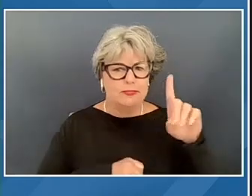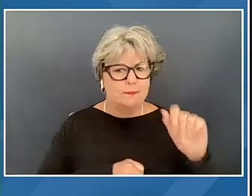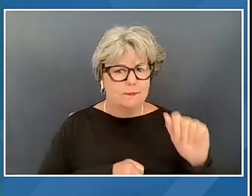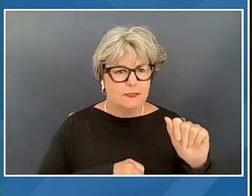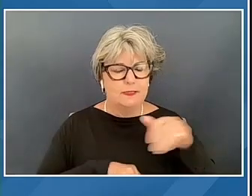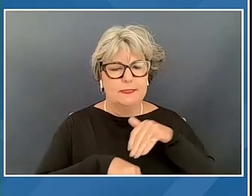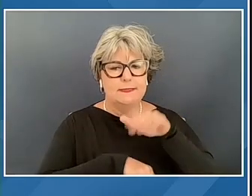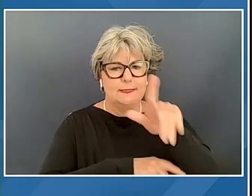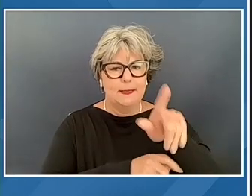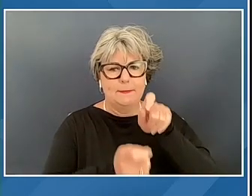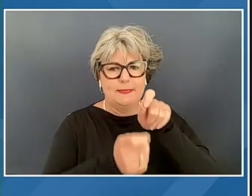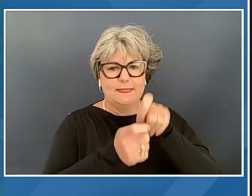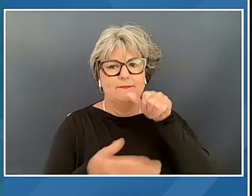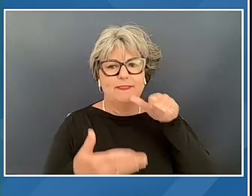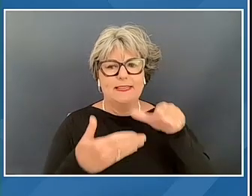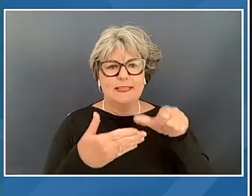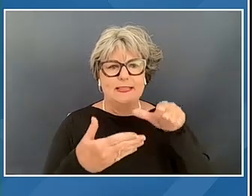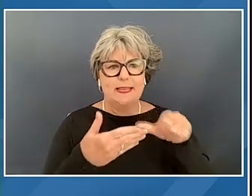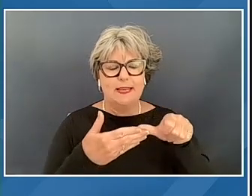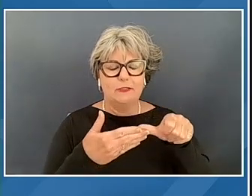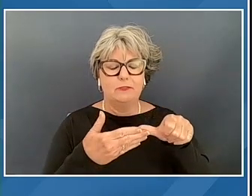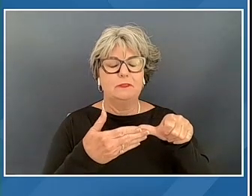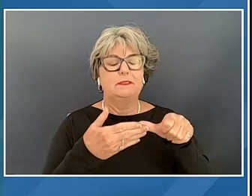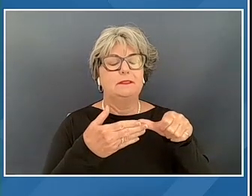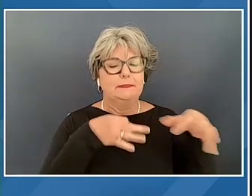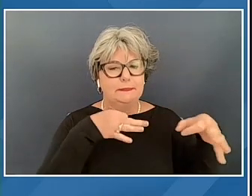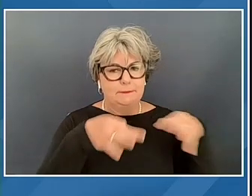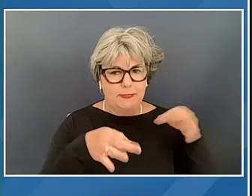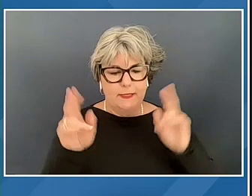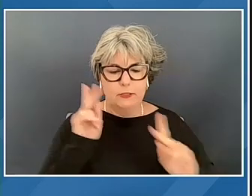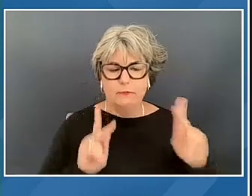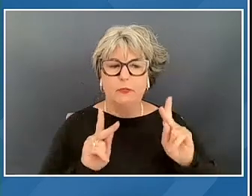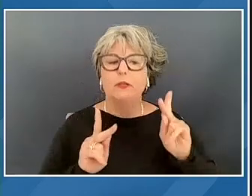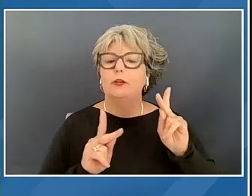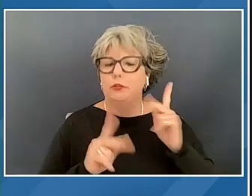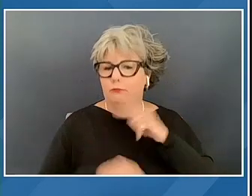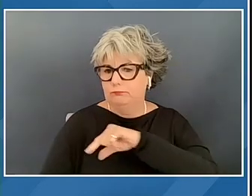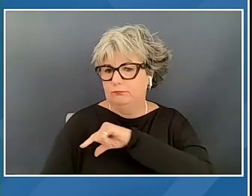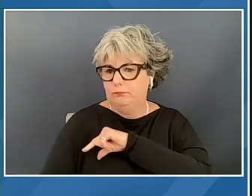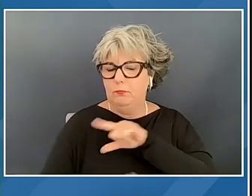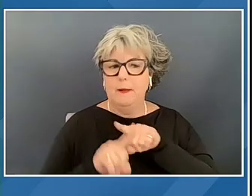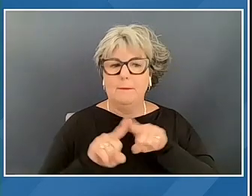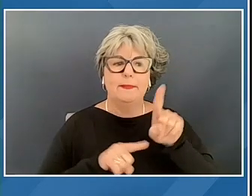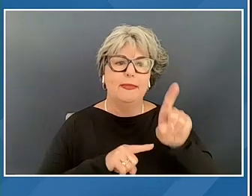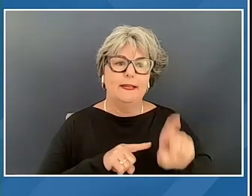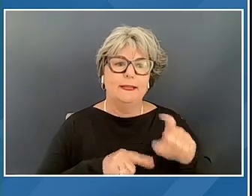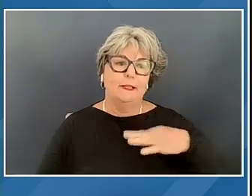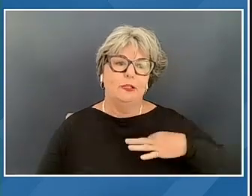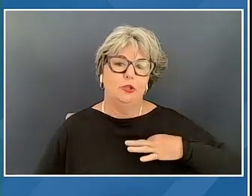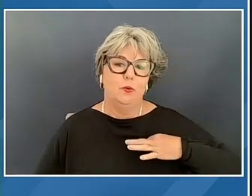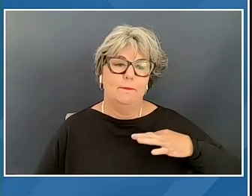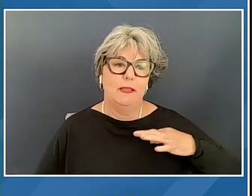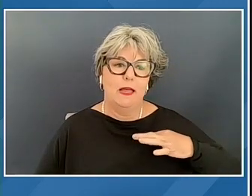letters telling them they were eligible, but they needed to apply, a huge number